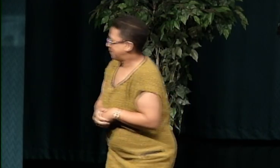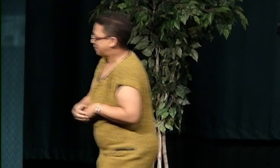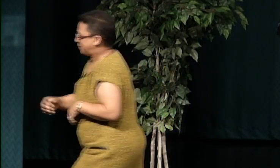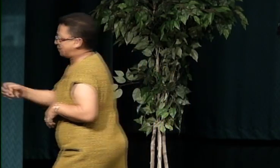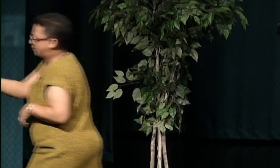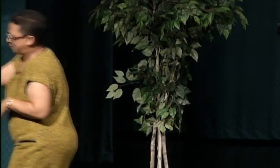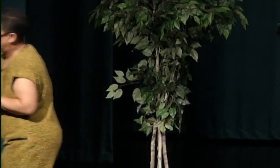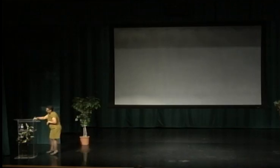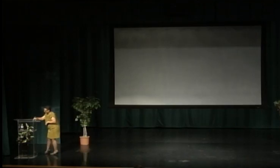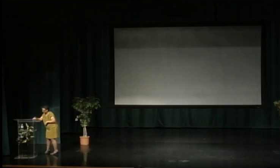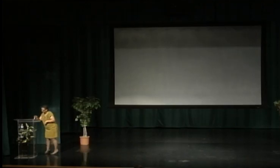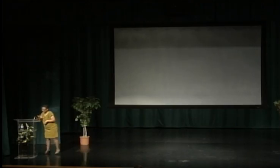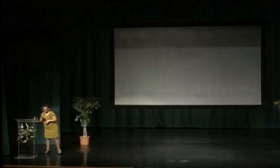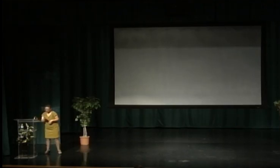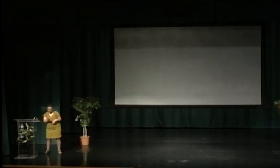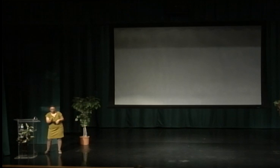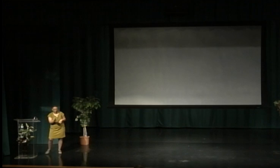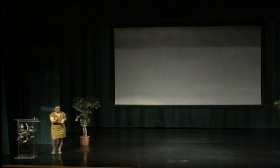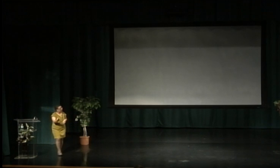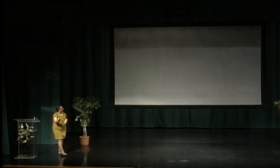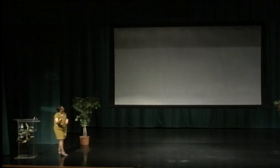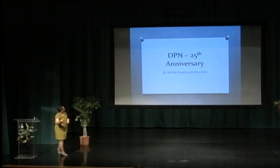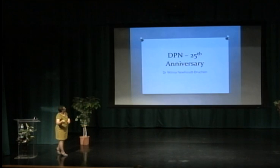and makes it clear how they are related. Okay?